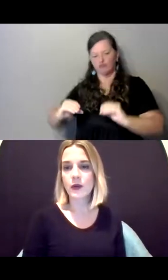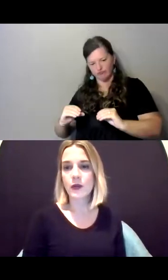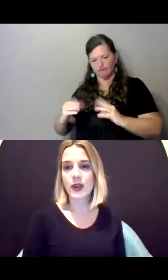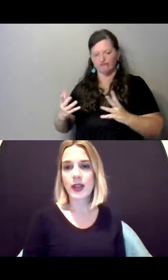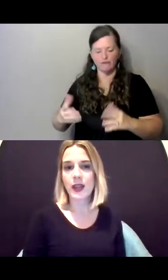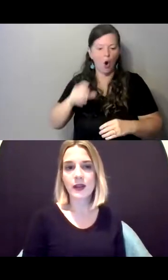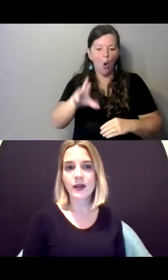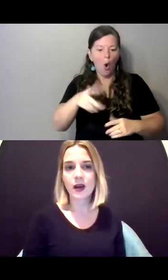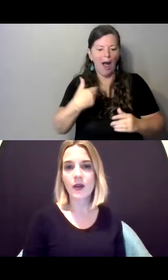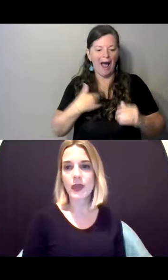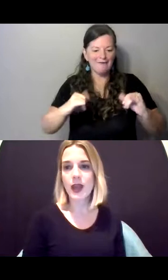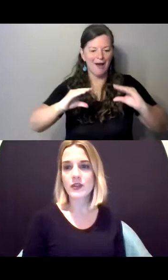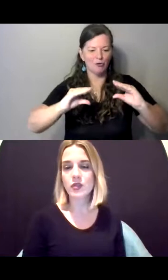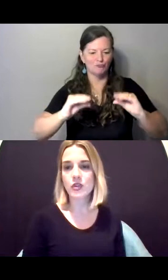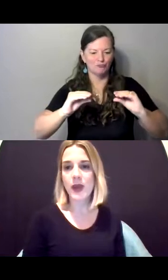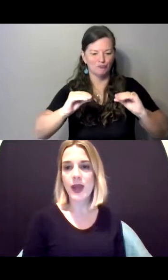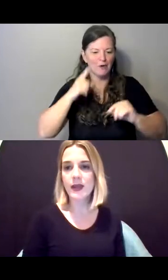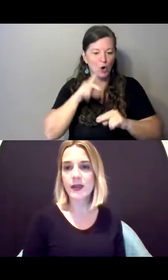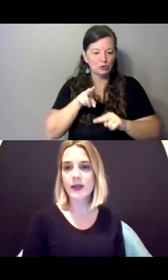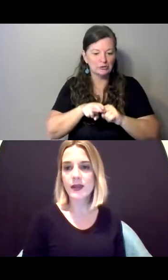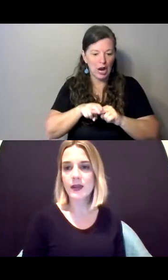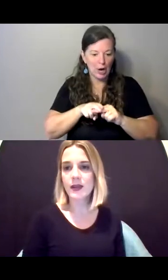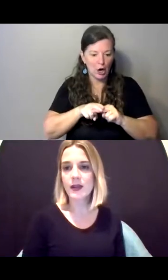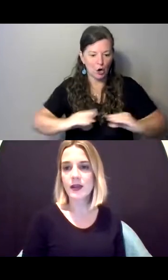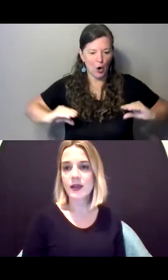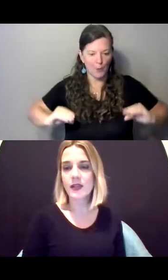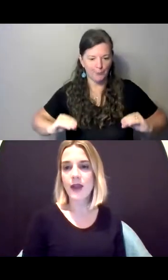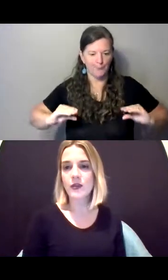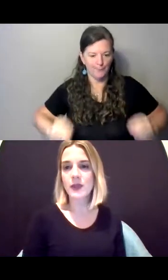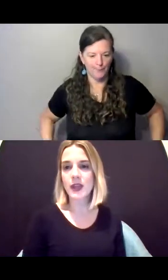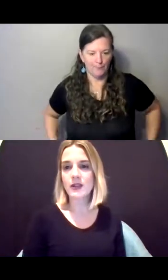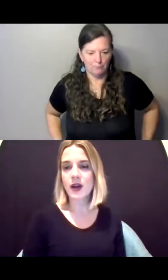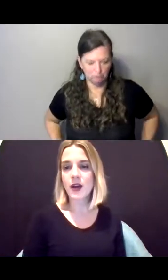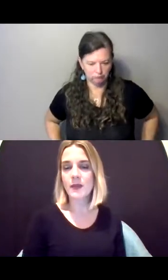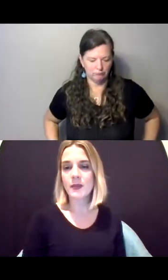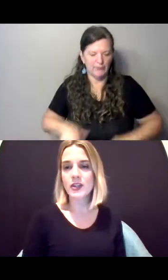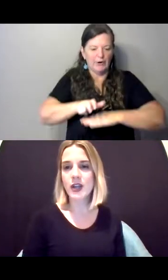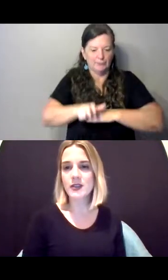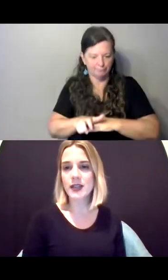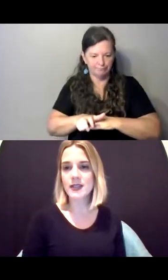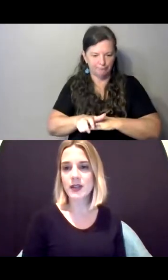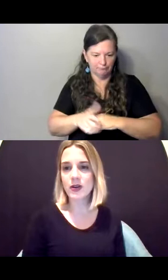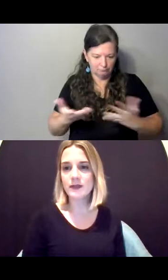for reading they can have a squish bag and they had those bean bag chairs they can sit on,